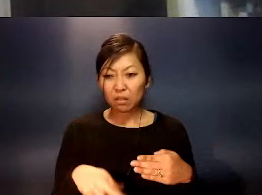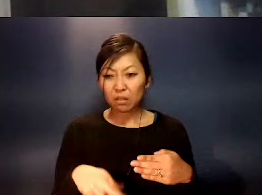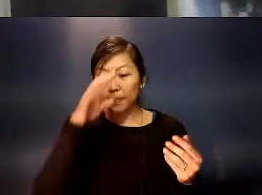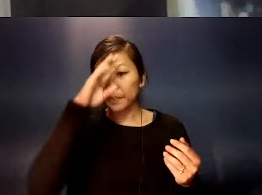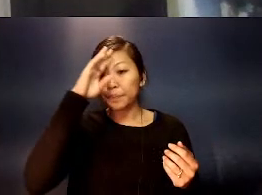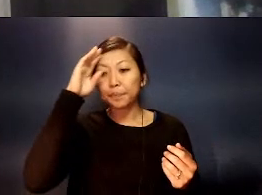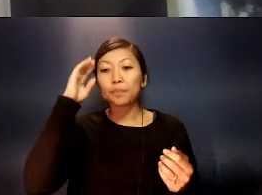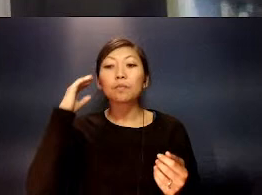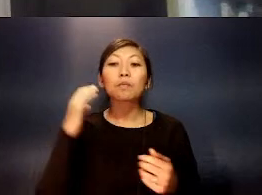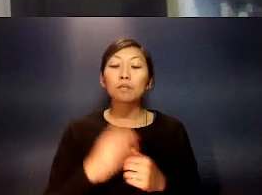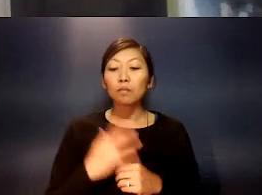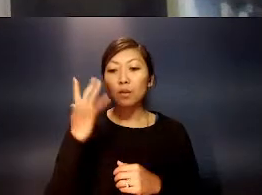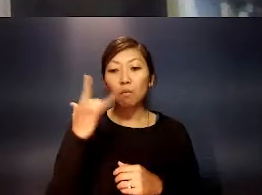MY REASON WHY WAS ON THE RECORD. THANK YOU, MADAM PRESIDENT.